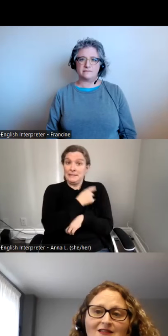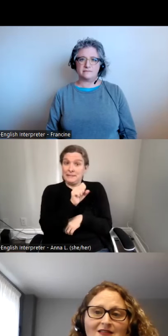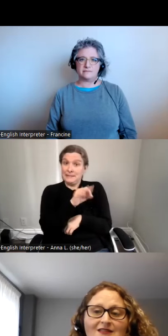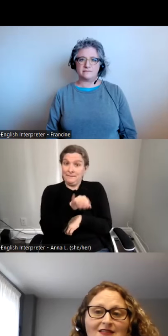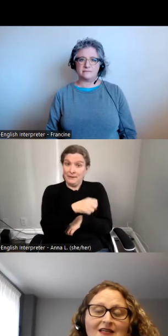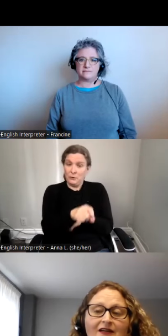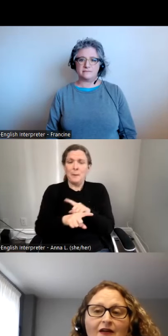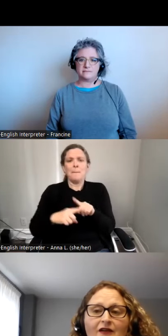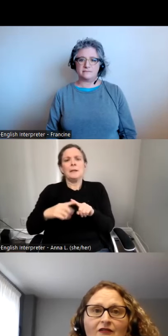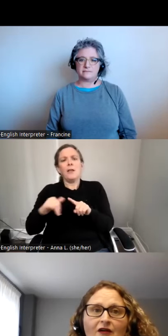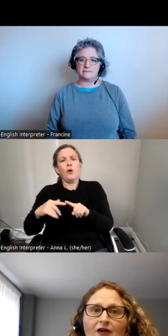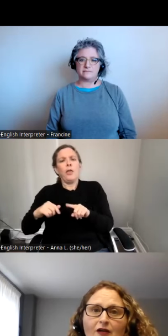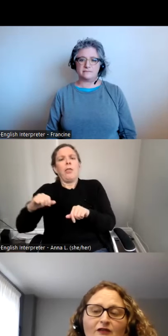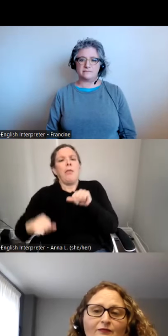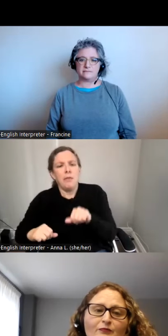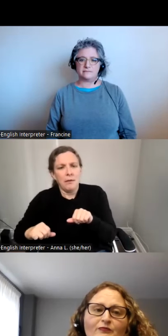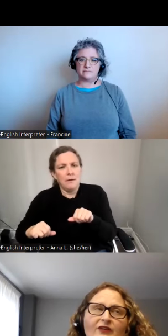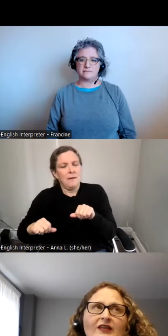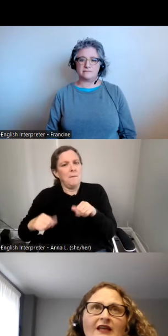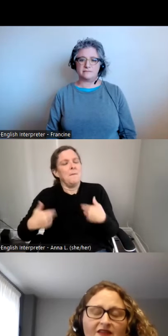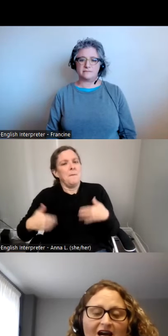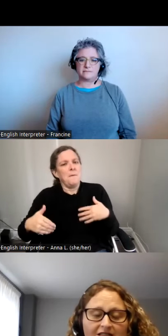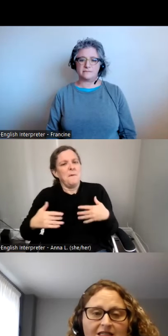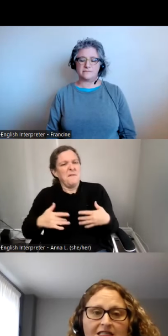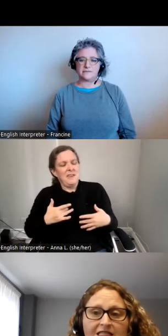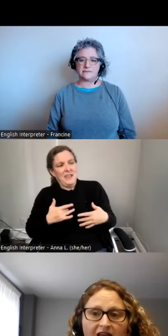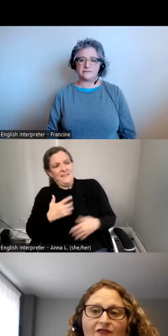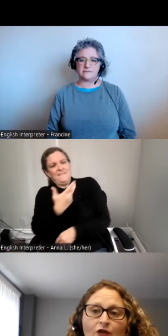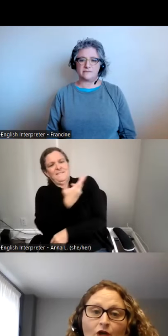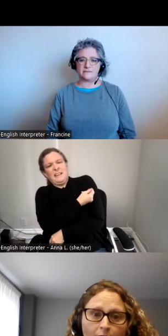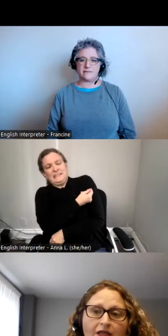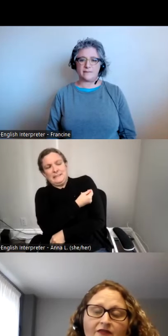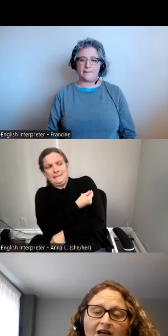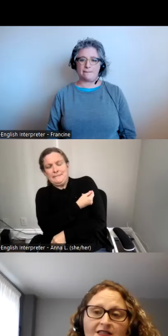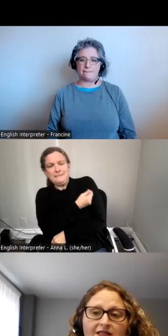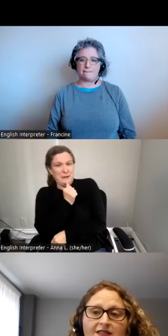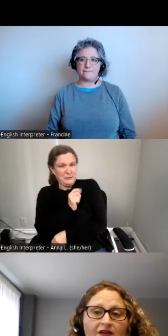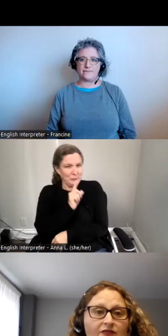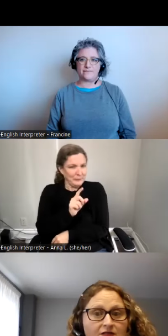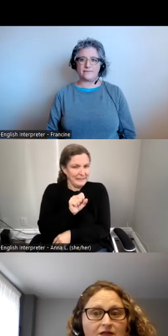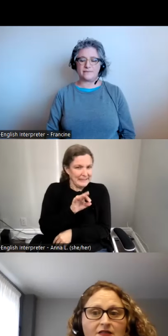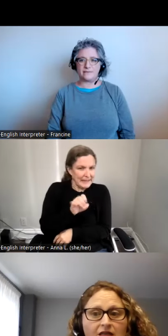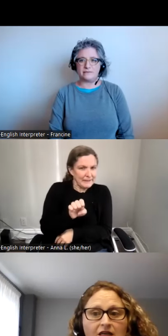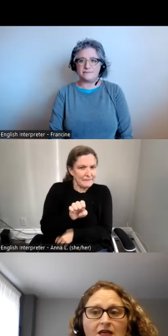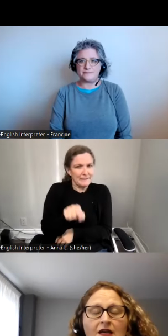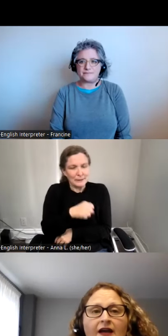about the safety. And when you combine that with other factors that produce hesitancy